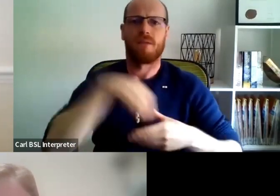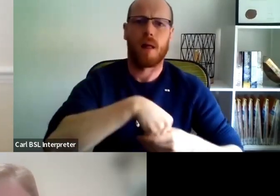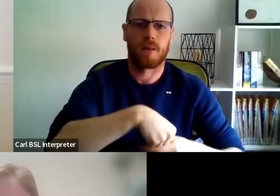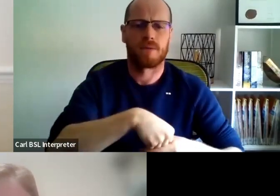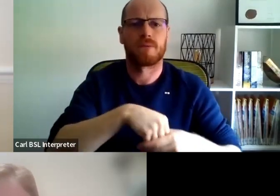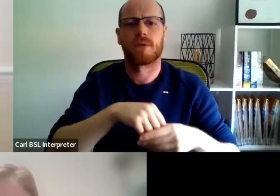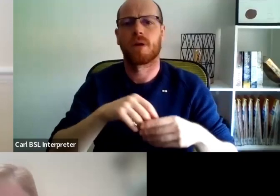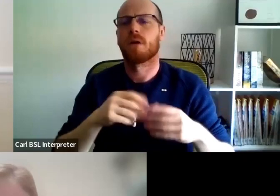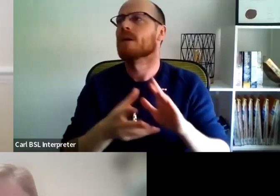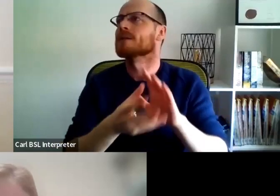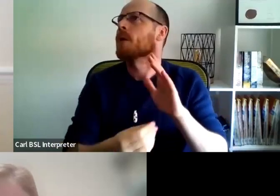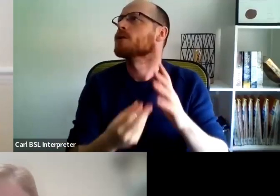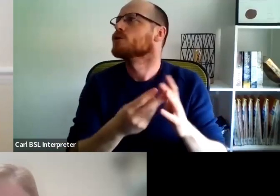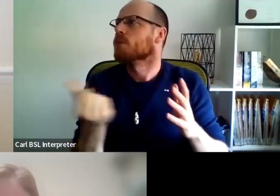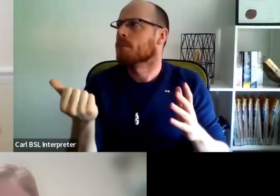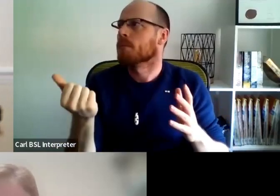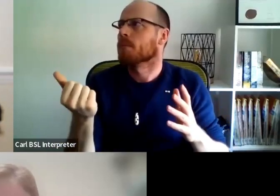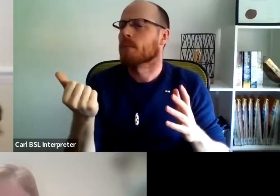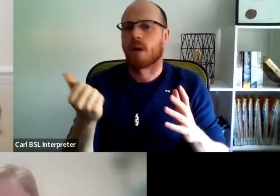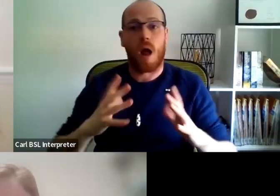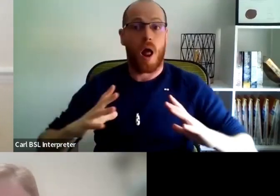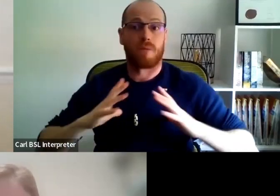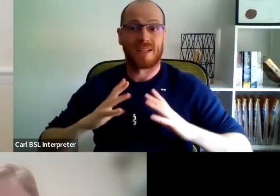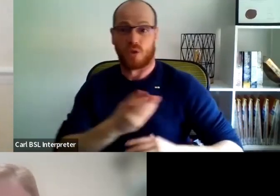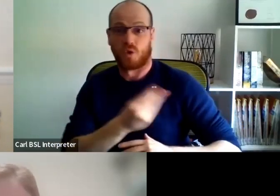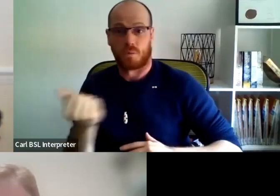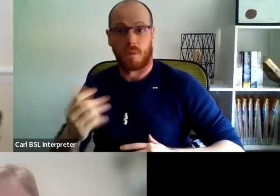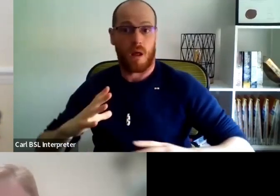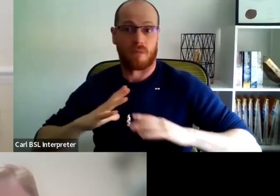you know, for instance people had frameworks already in place. Go curriculum was one